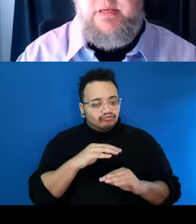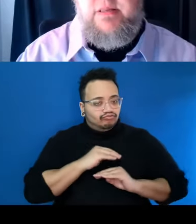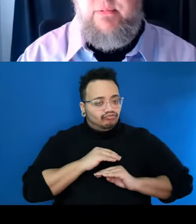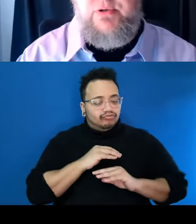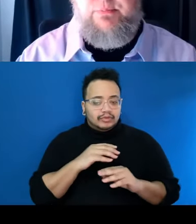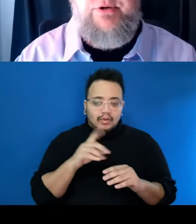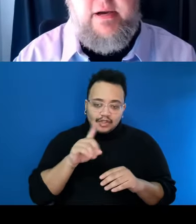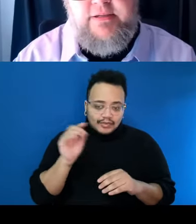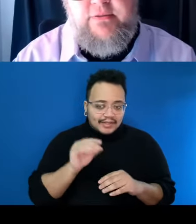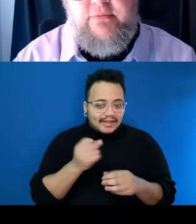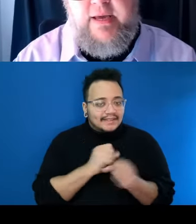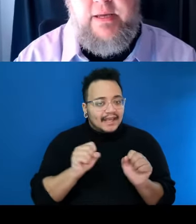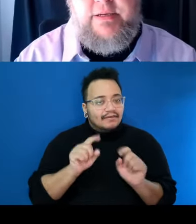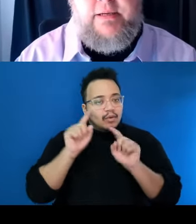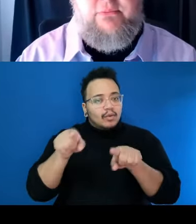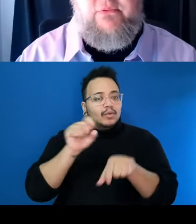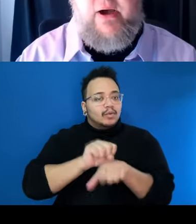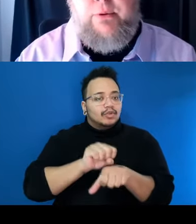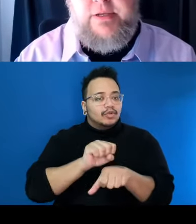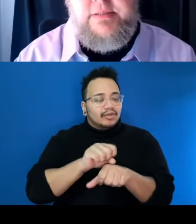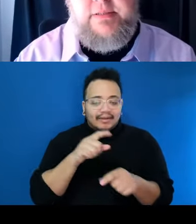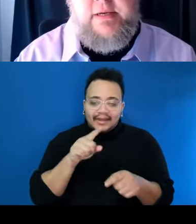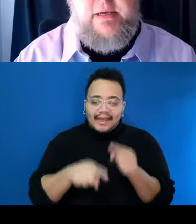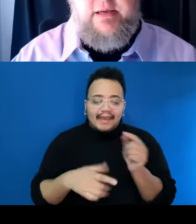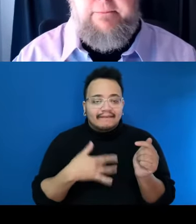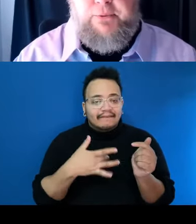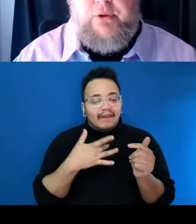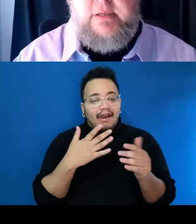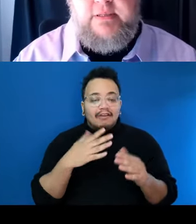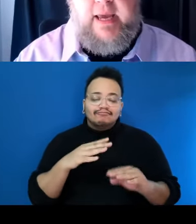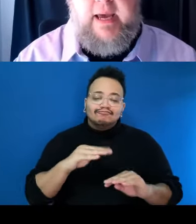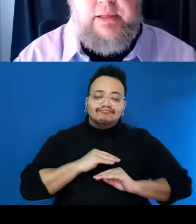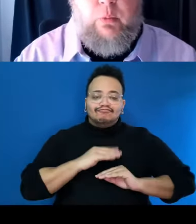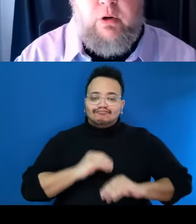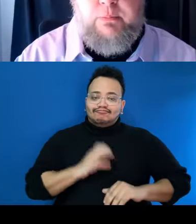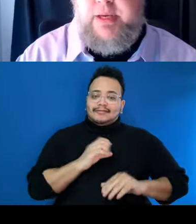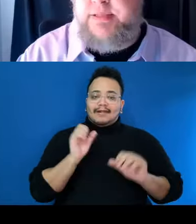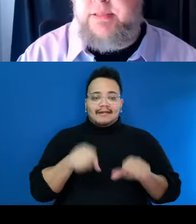to be the most productive and vibrant employees at their workplace.